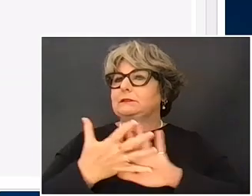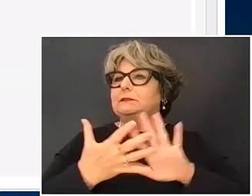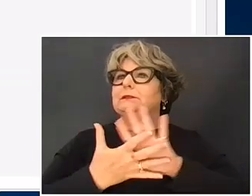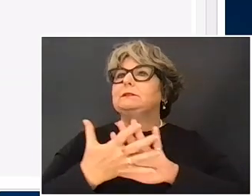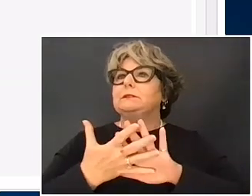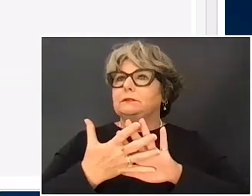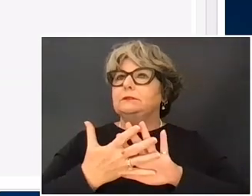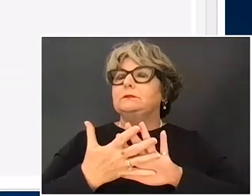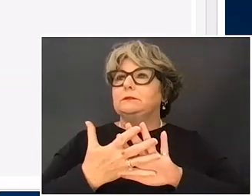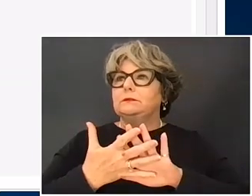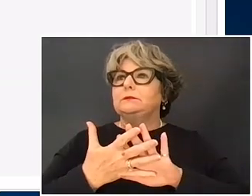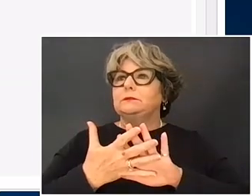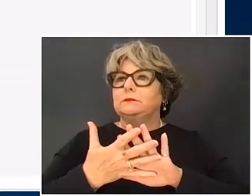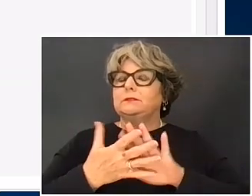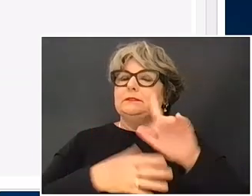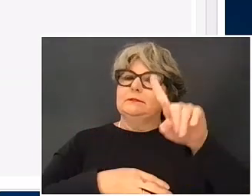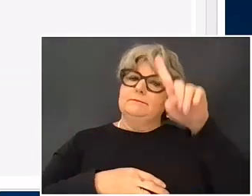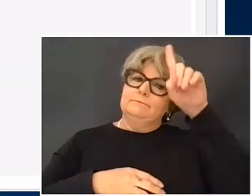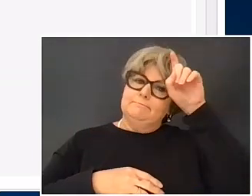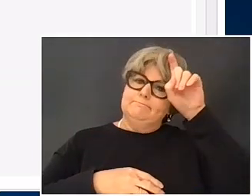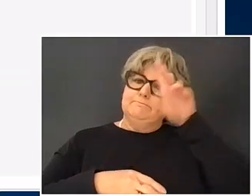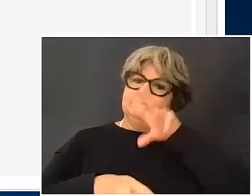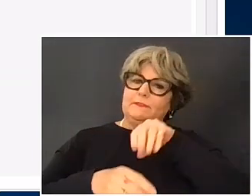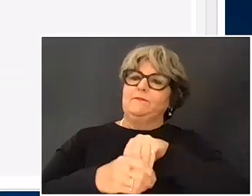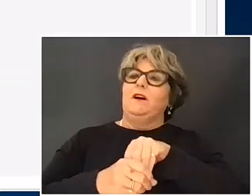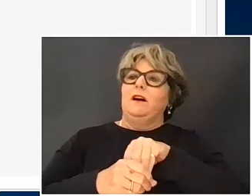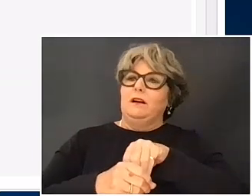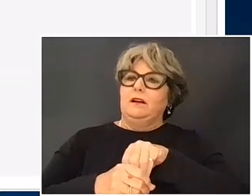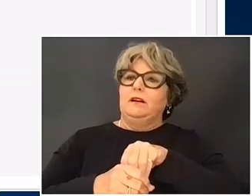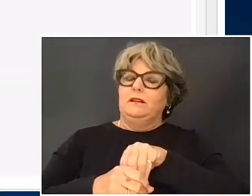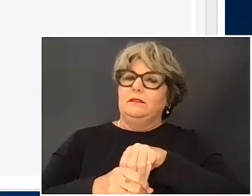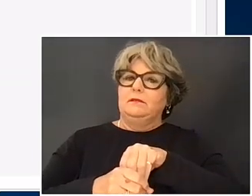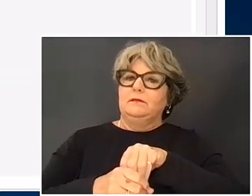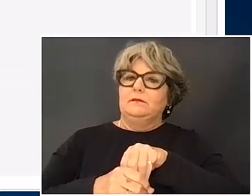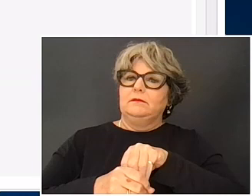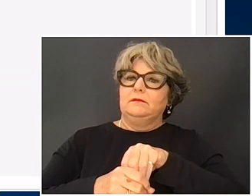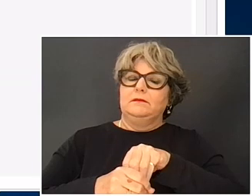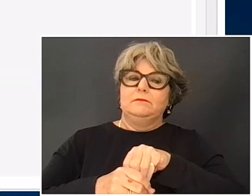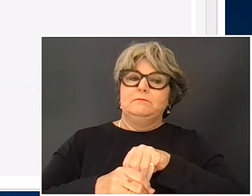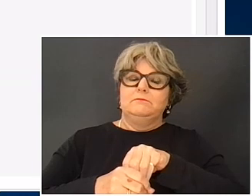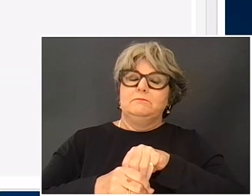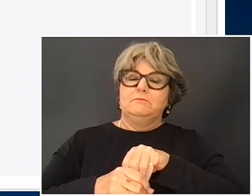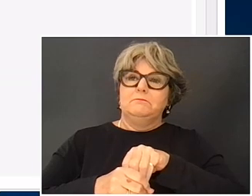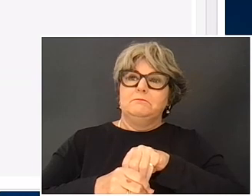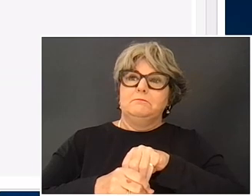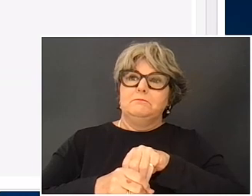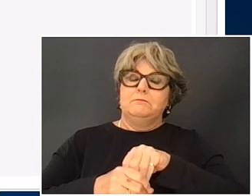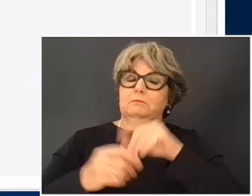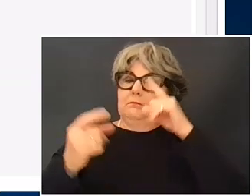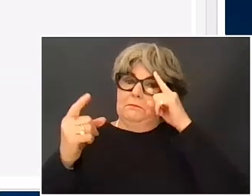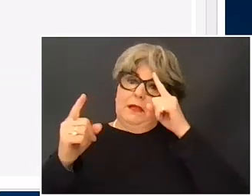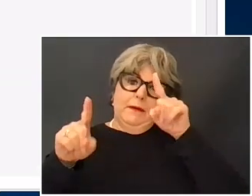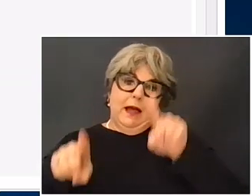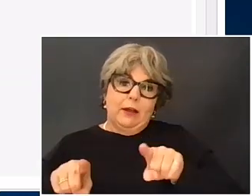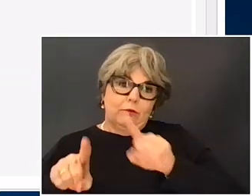conundrum baked into that somewhere. Even if it's- I agree with your point and